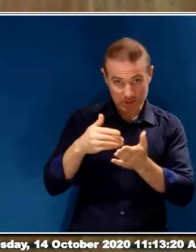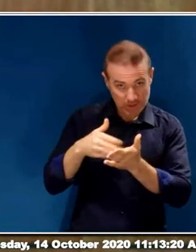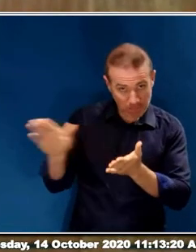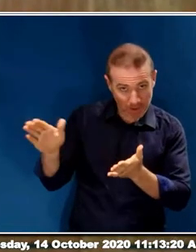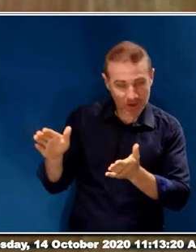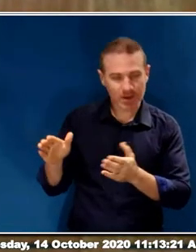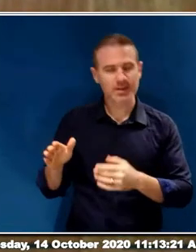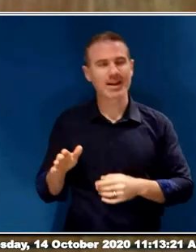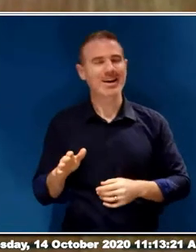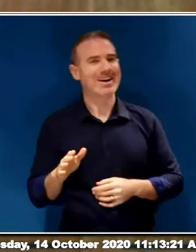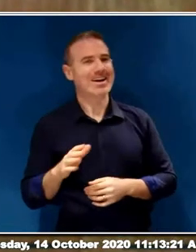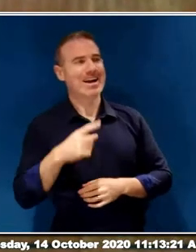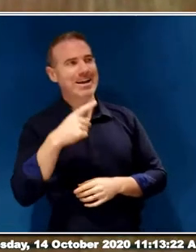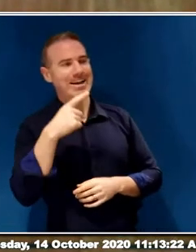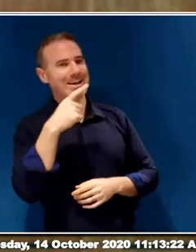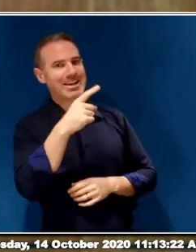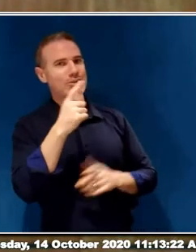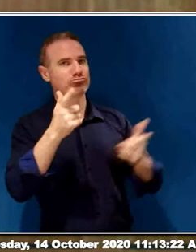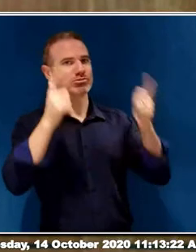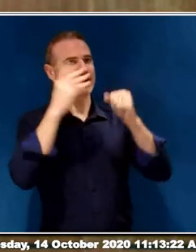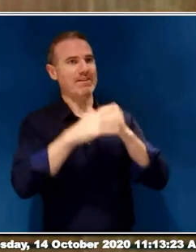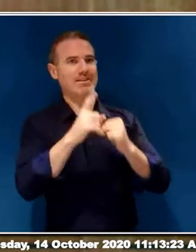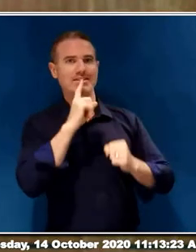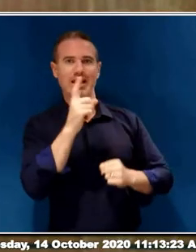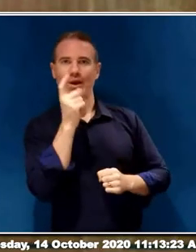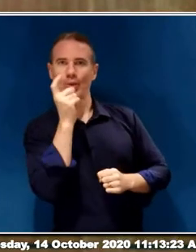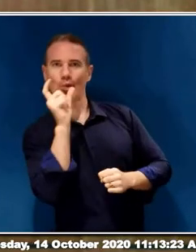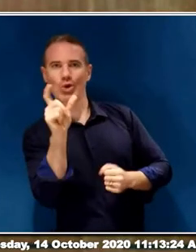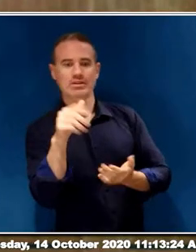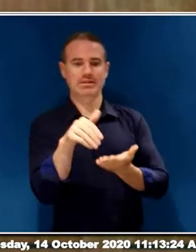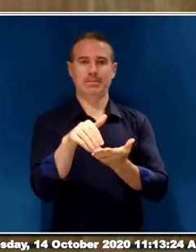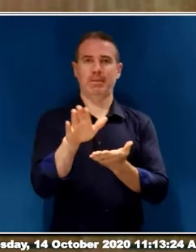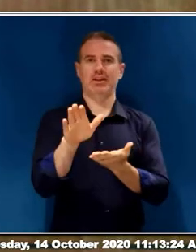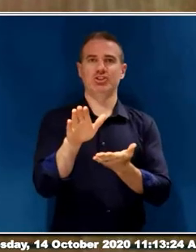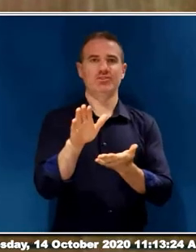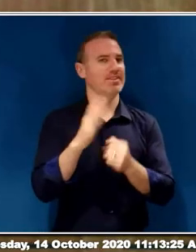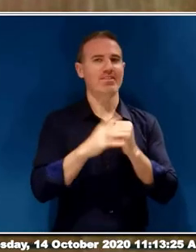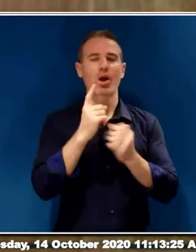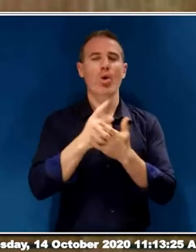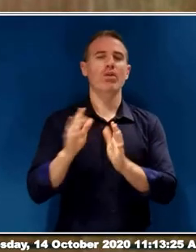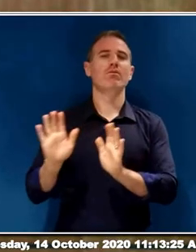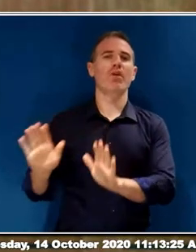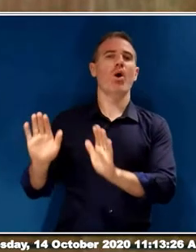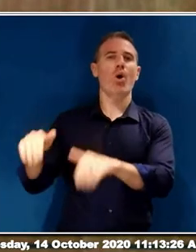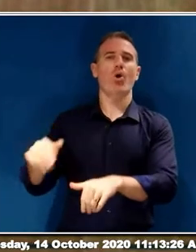I needed to put support plans in place for Kobe,